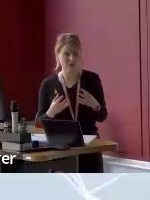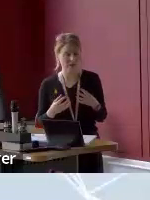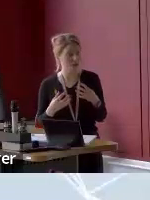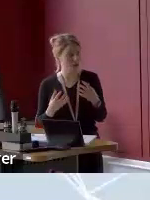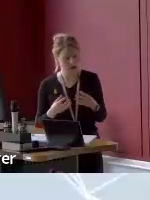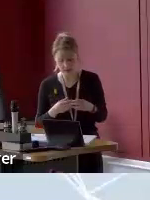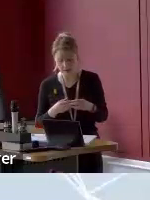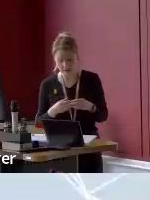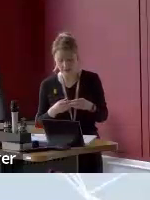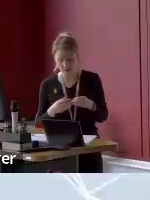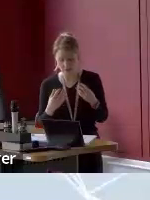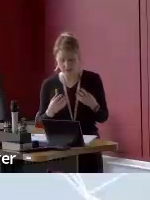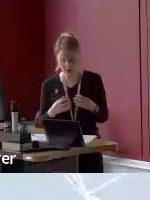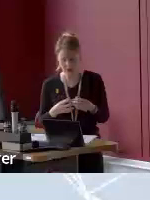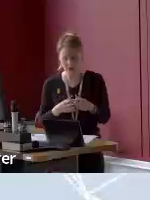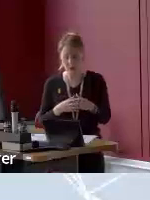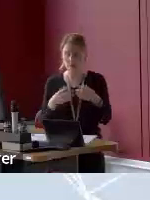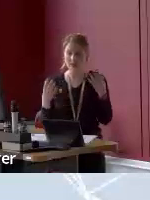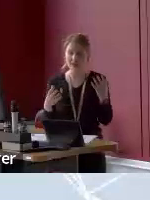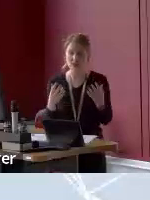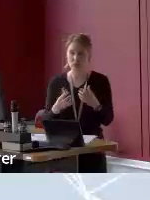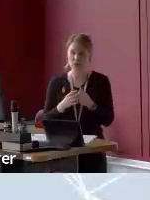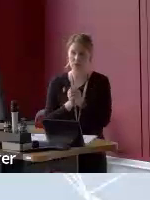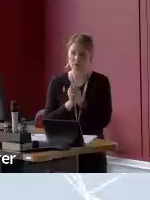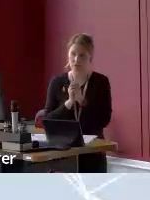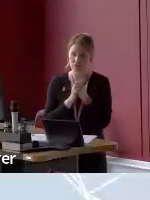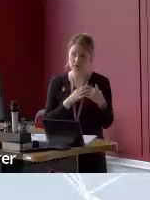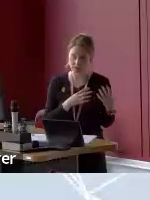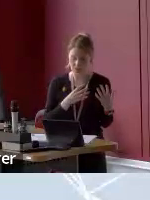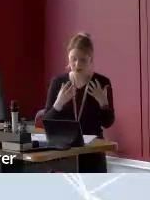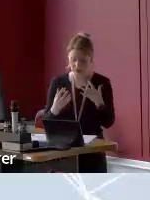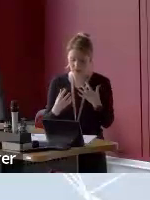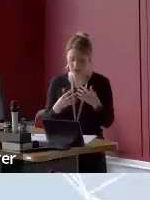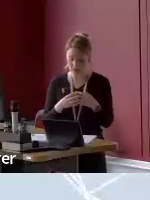was very organic and conversational and while it had the broad focus on stigma and discrimination